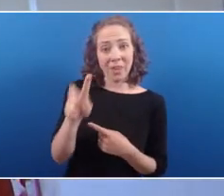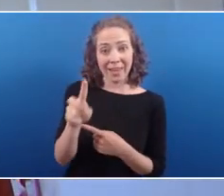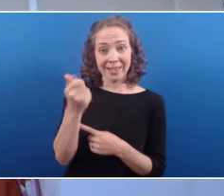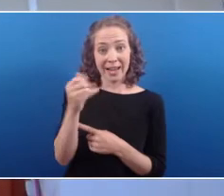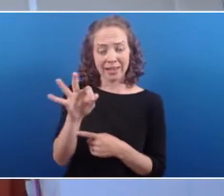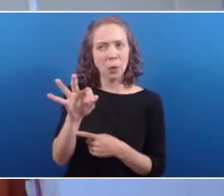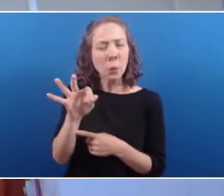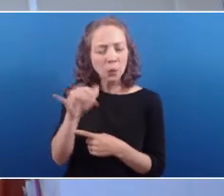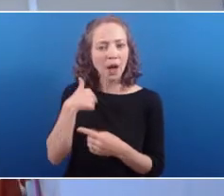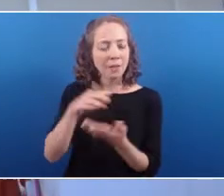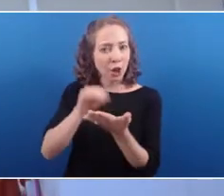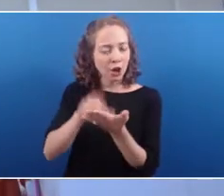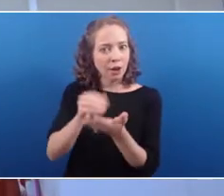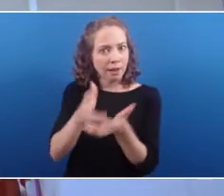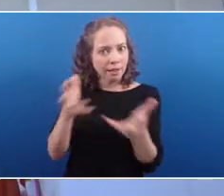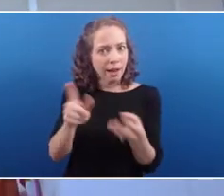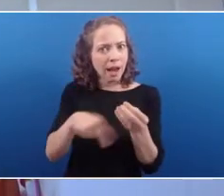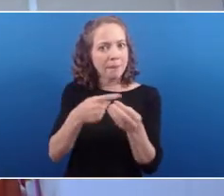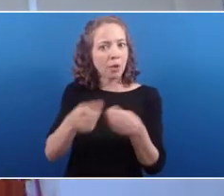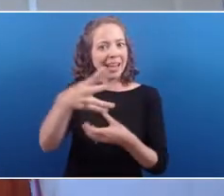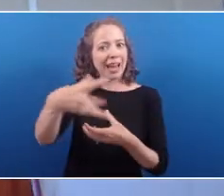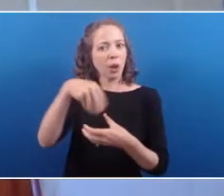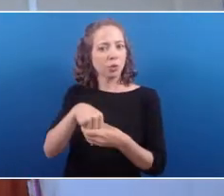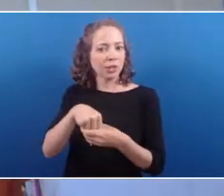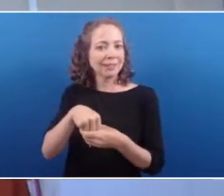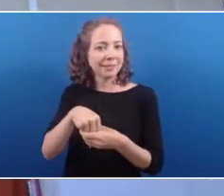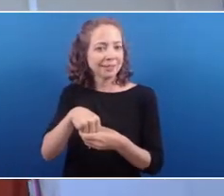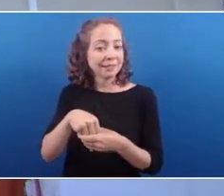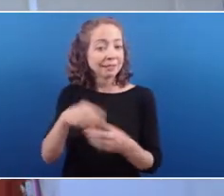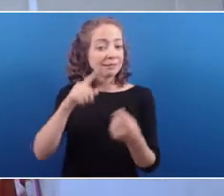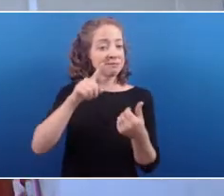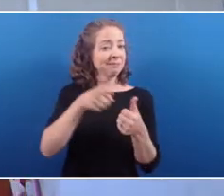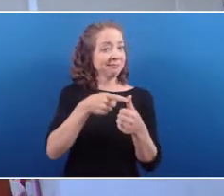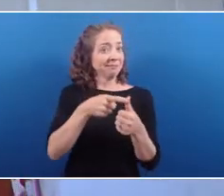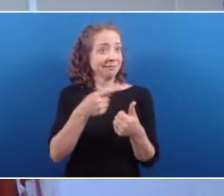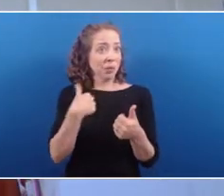One of them is that we want to belong to something bigger than ourselves, right?